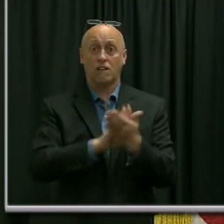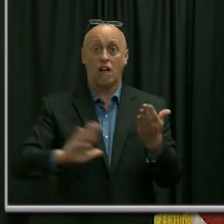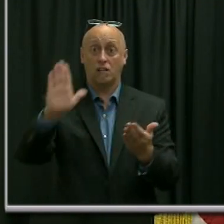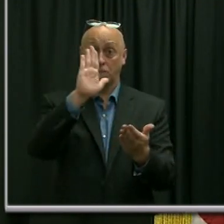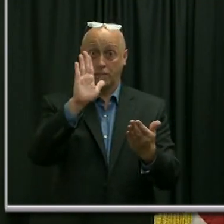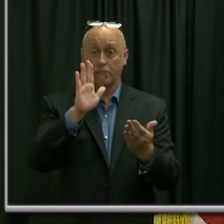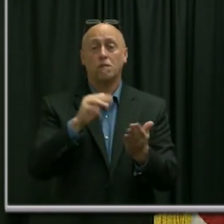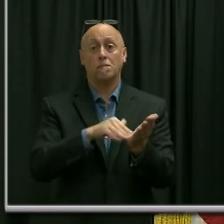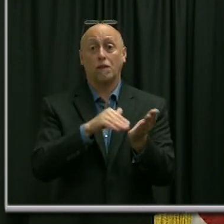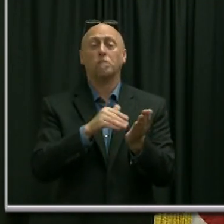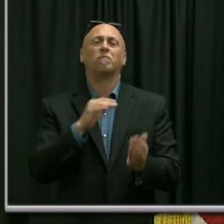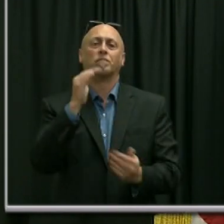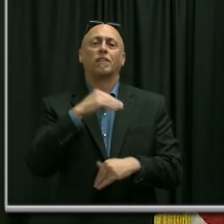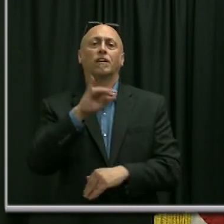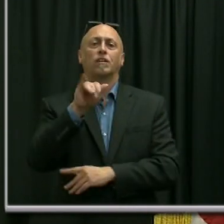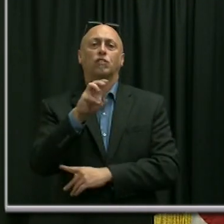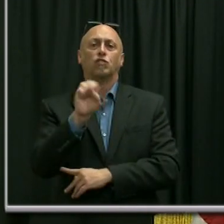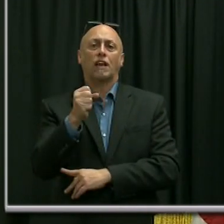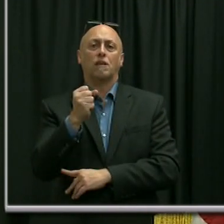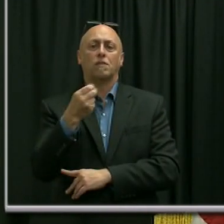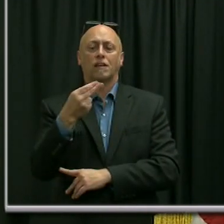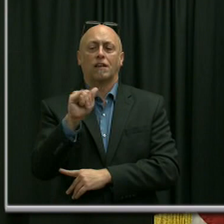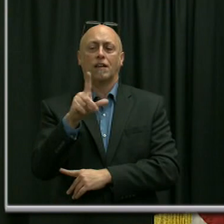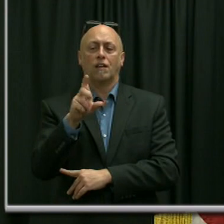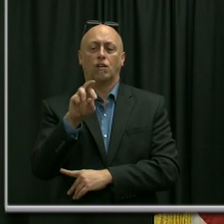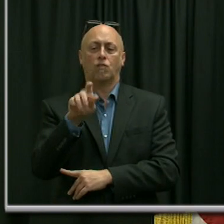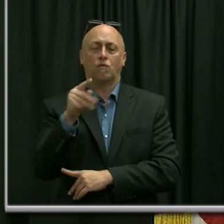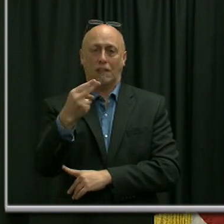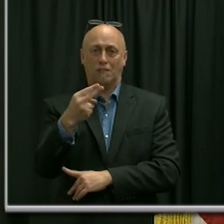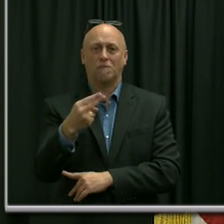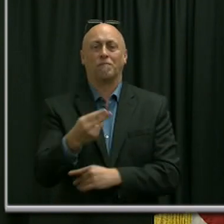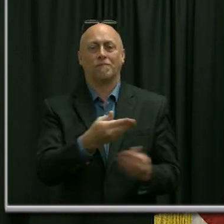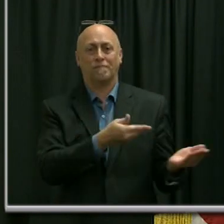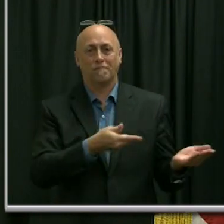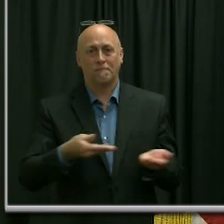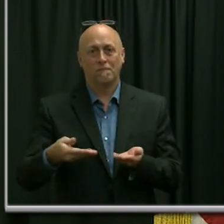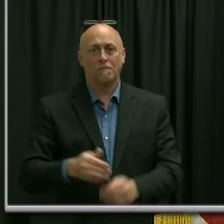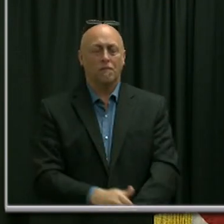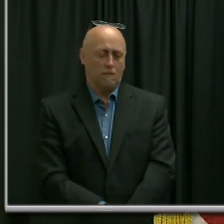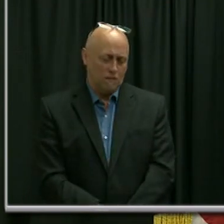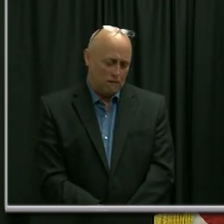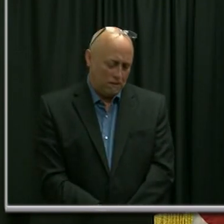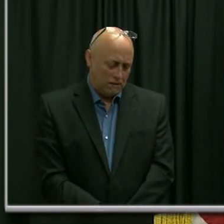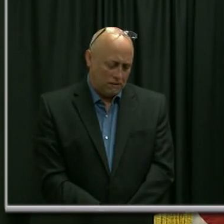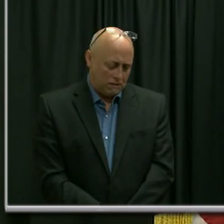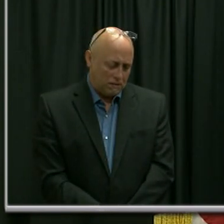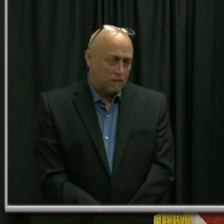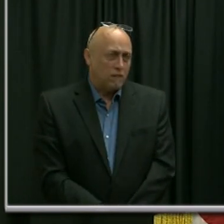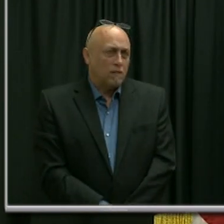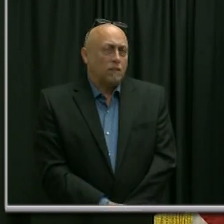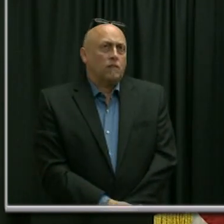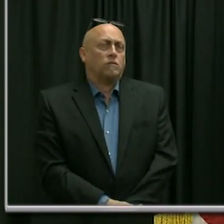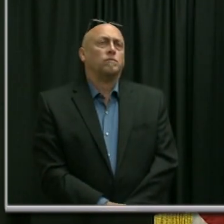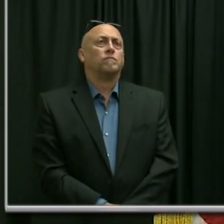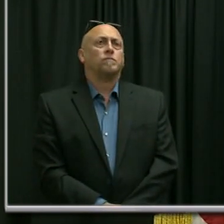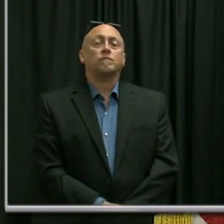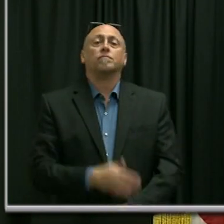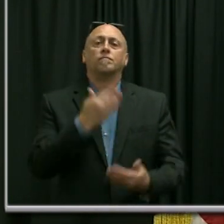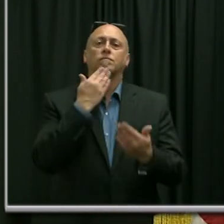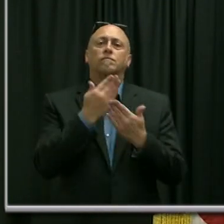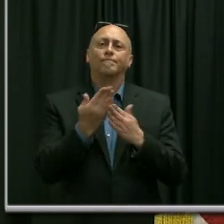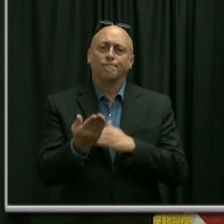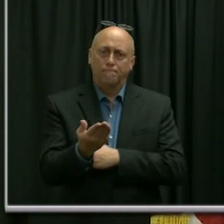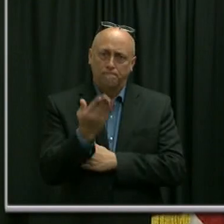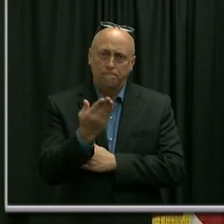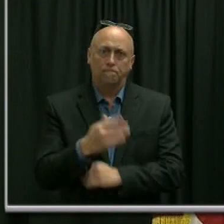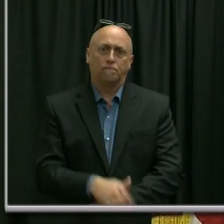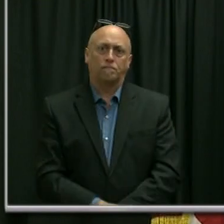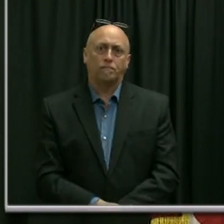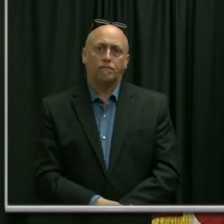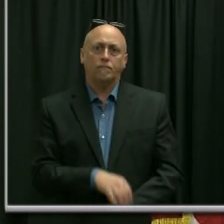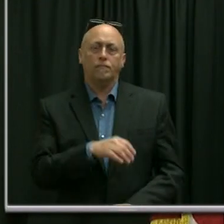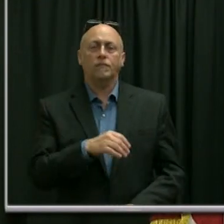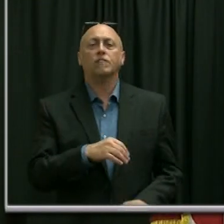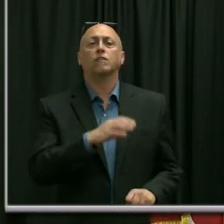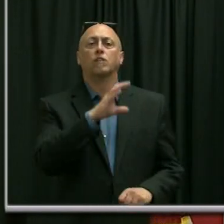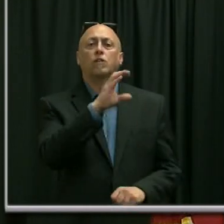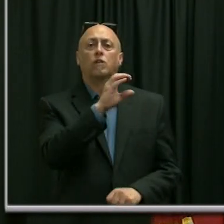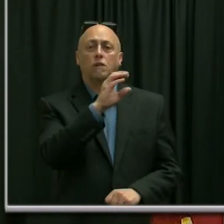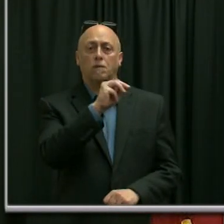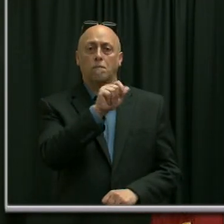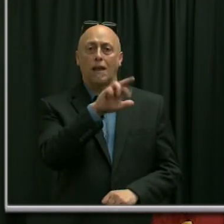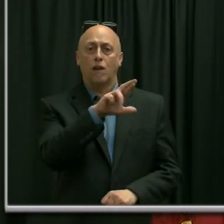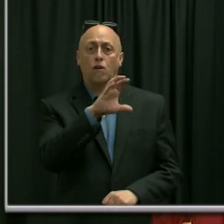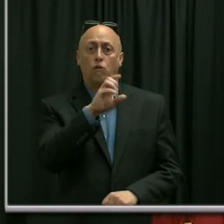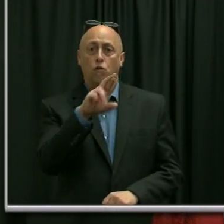MEHARRY MEDICAL COLLEGE DR